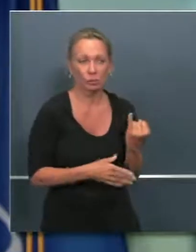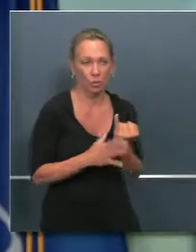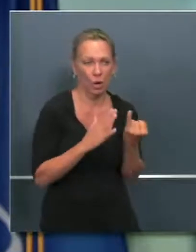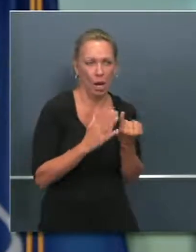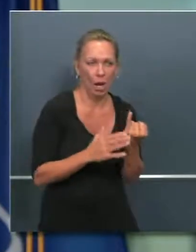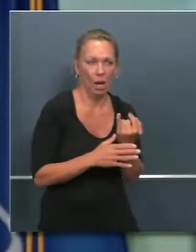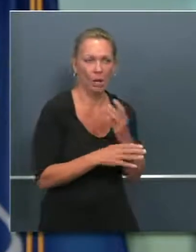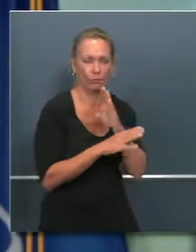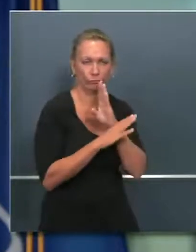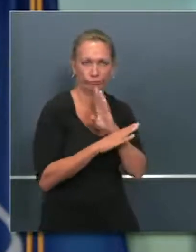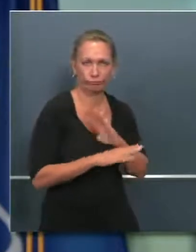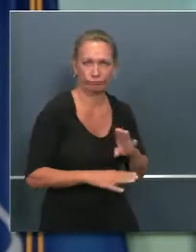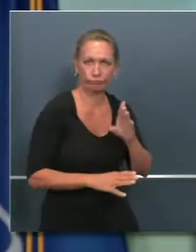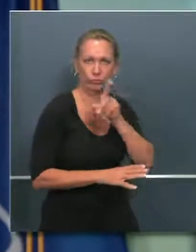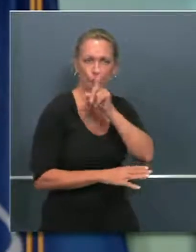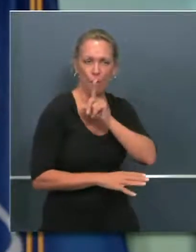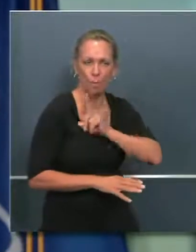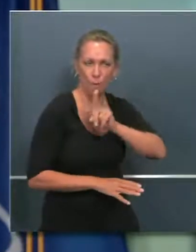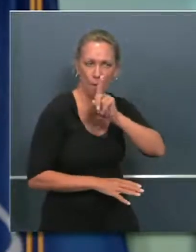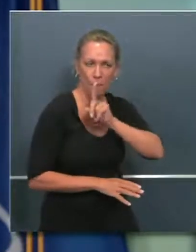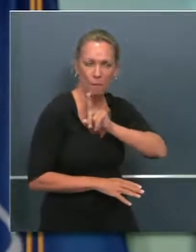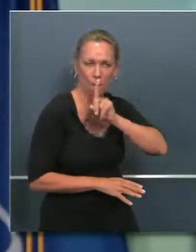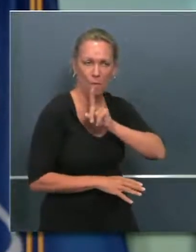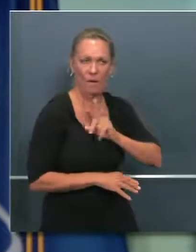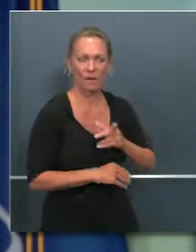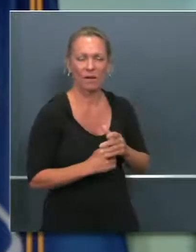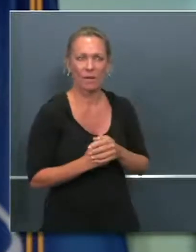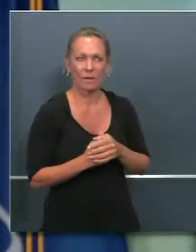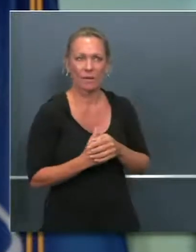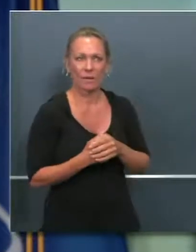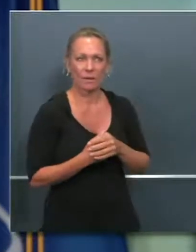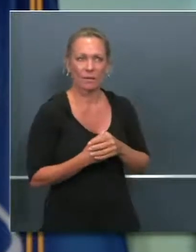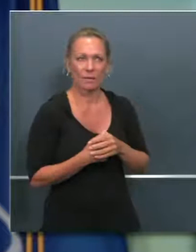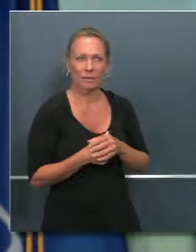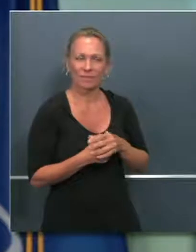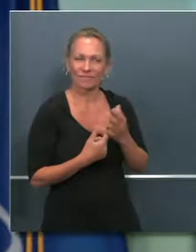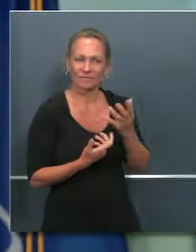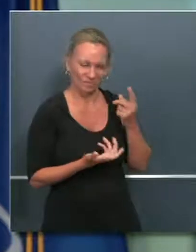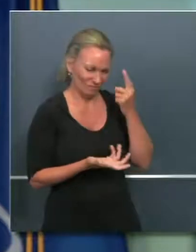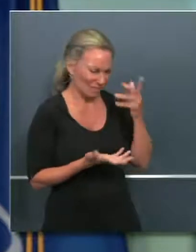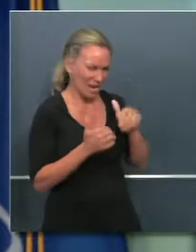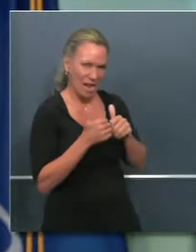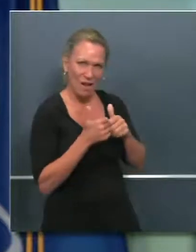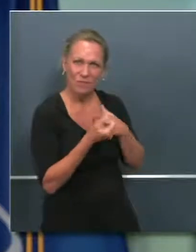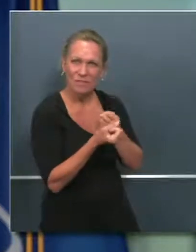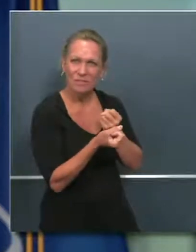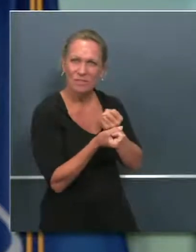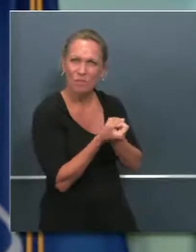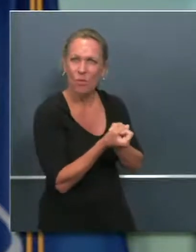this presentation I'll end it by making the point that there are different dynamics that play out